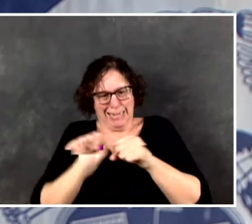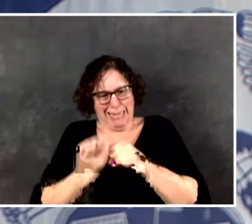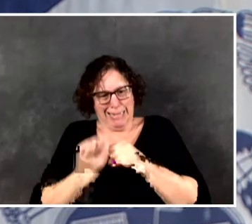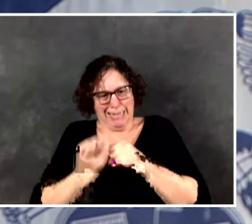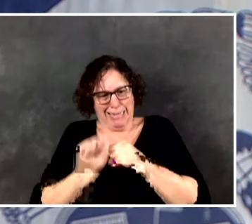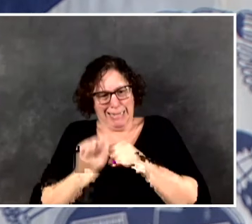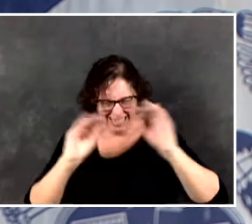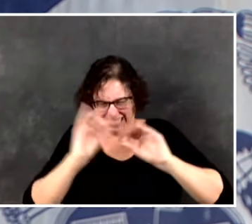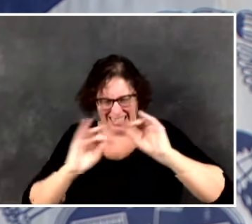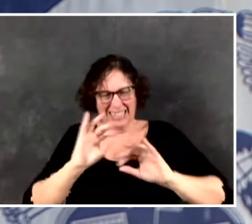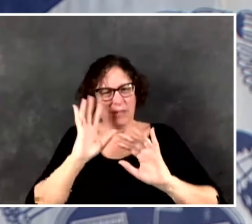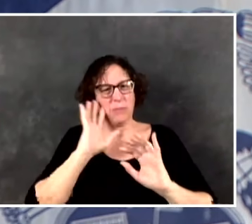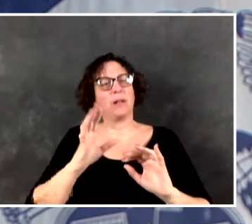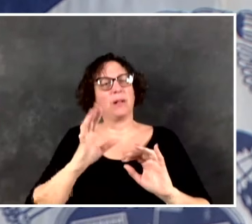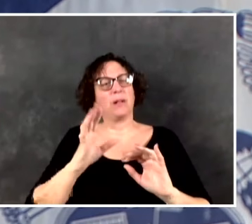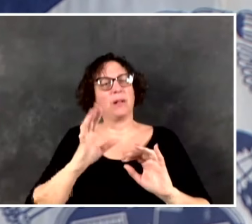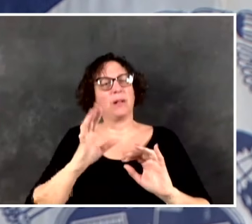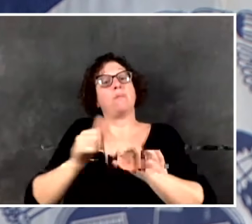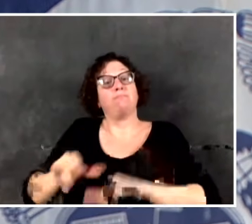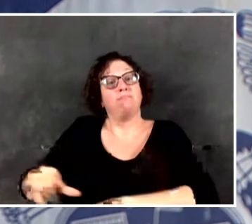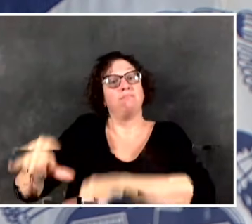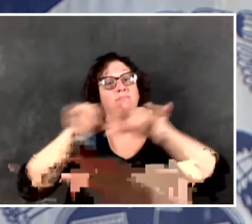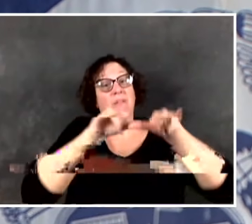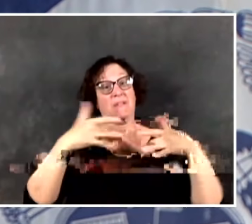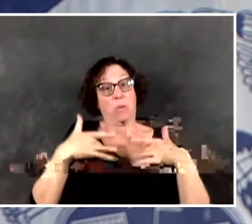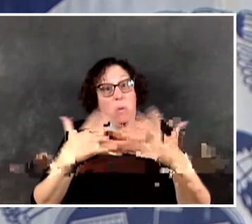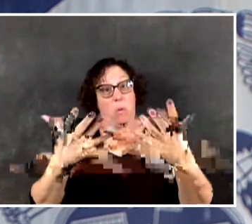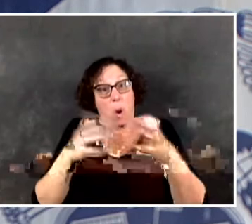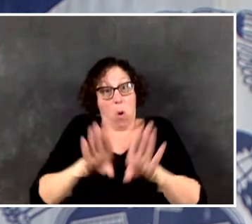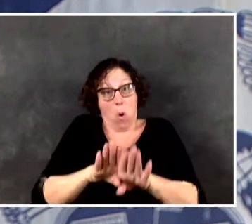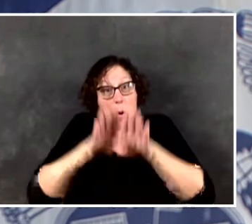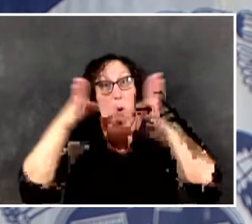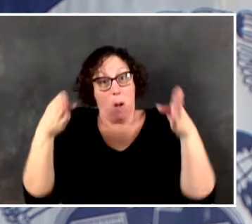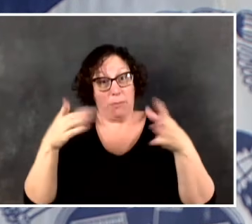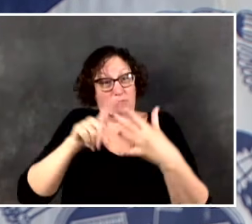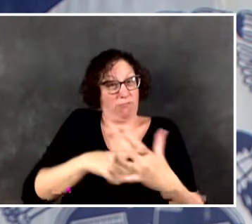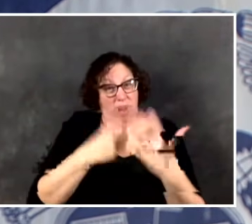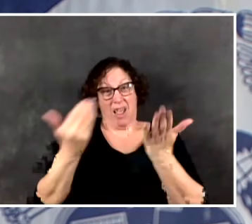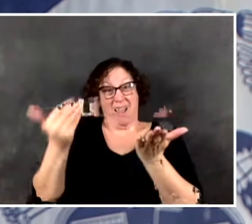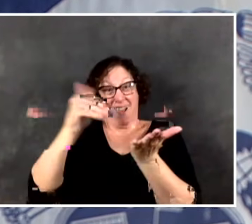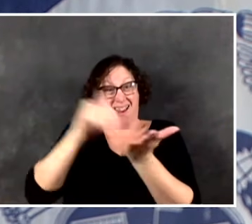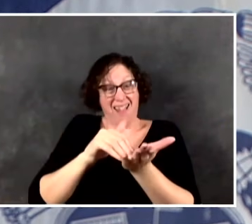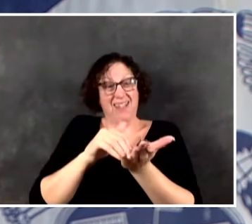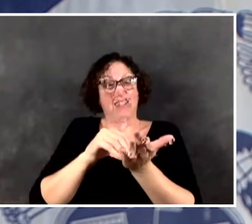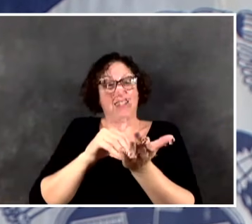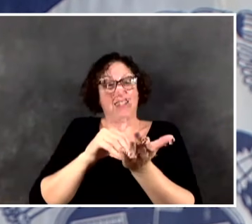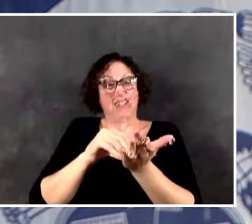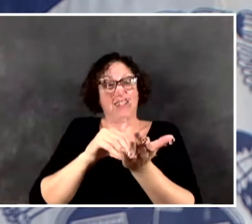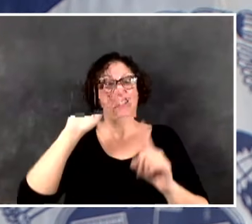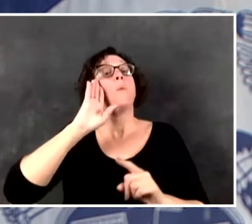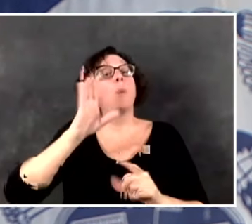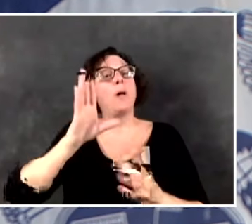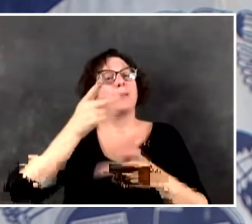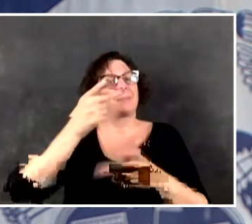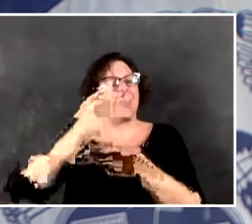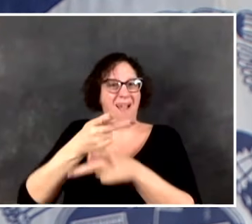AWAY. AND EVERYONE IS FEELING THAT URGENCY TO RESTART. EVERYONE HERE IN CITYA HLLF EELS IT.